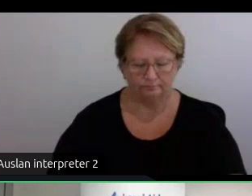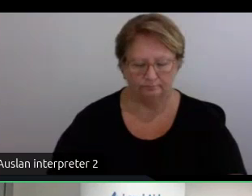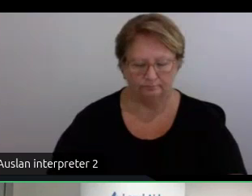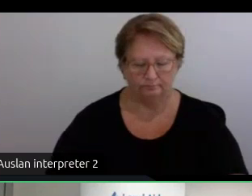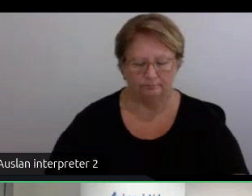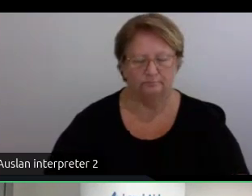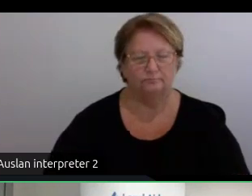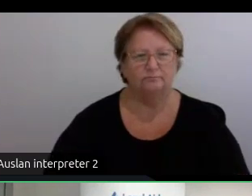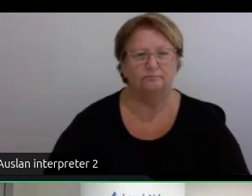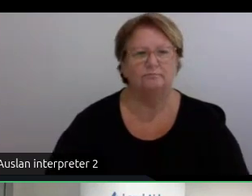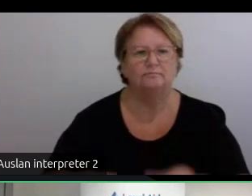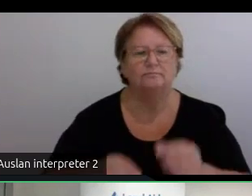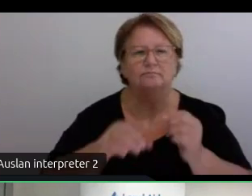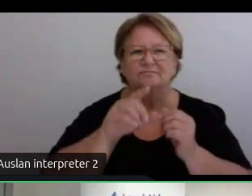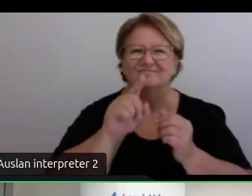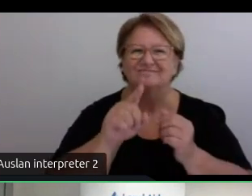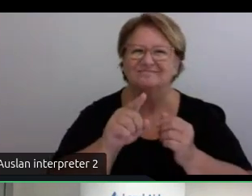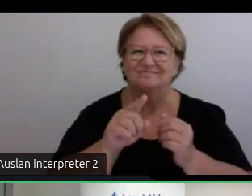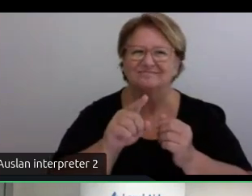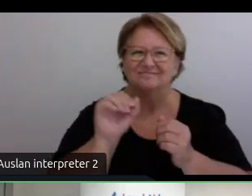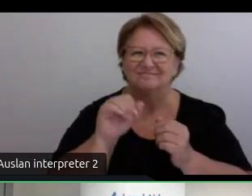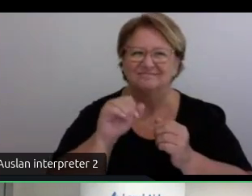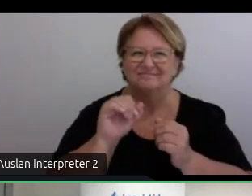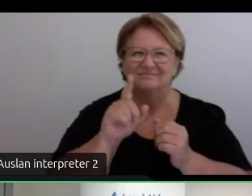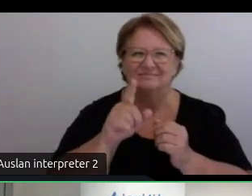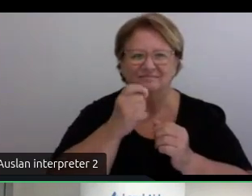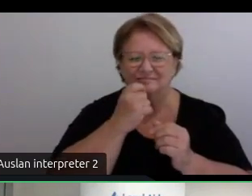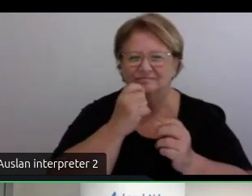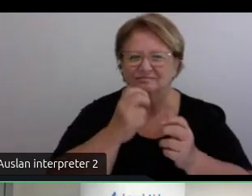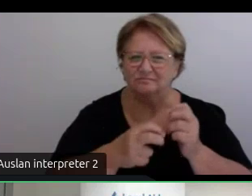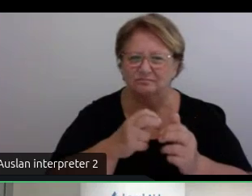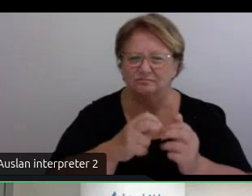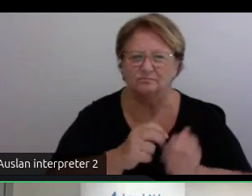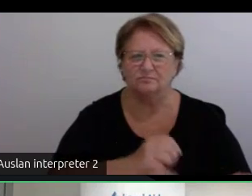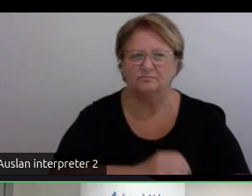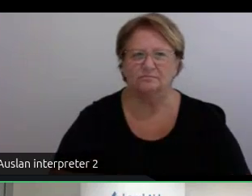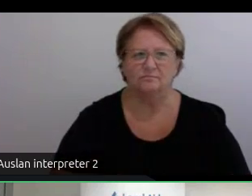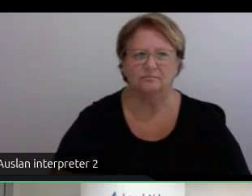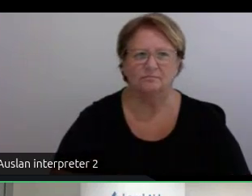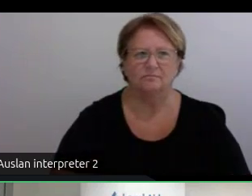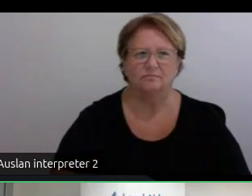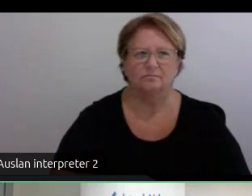"No, that's a bit of a problem, isn't it?" Well, yeah, that's a bit of a problem. Um,